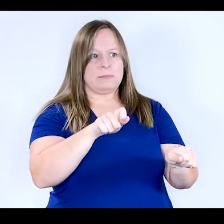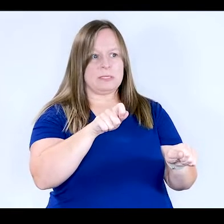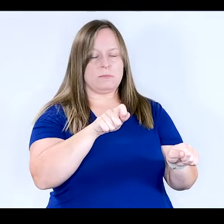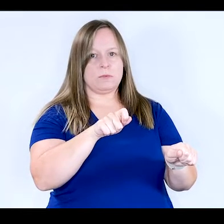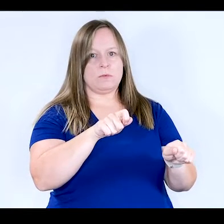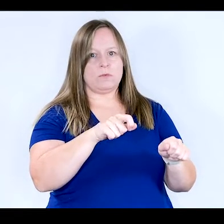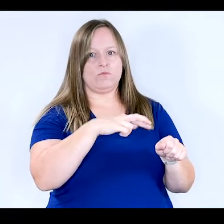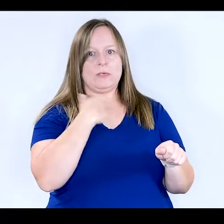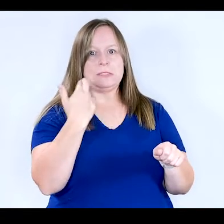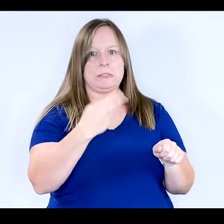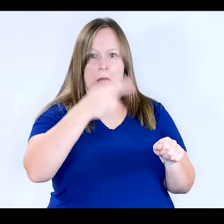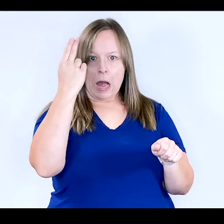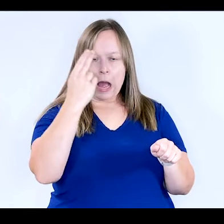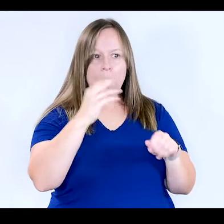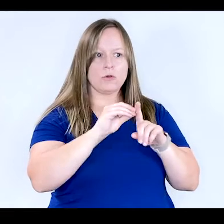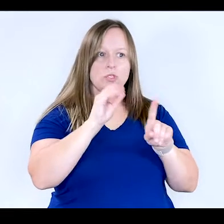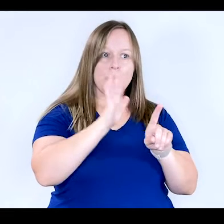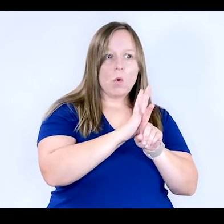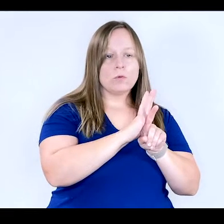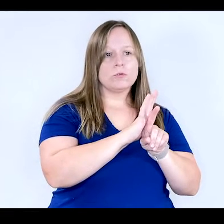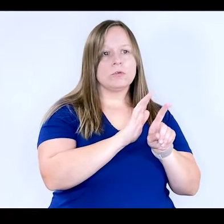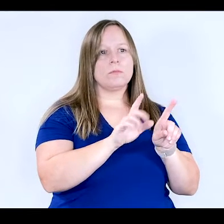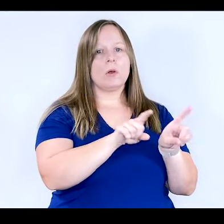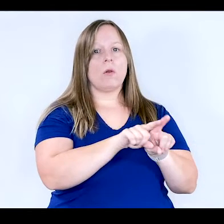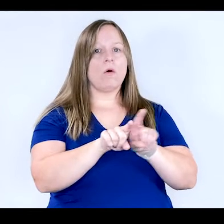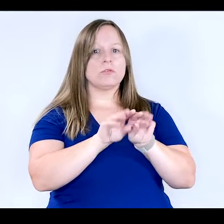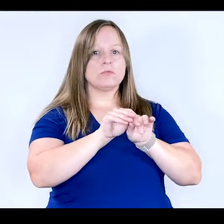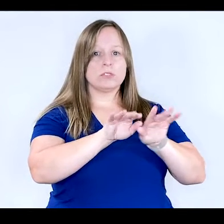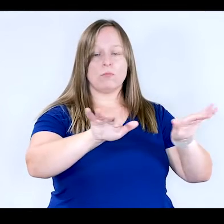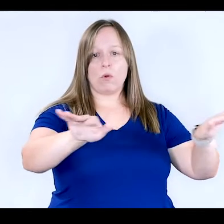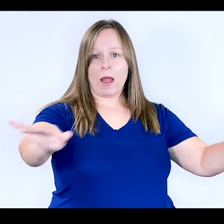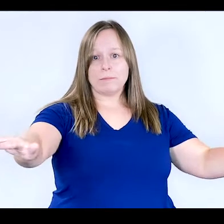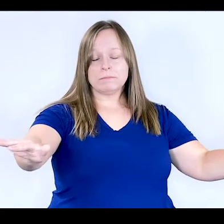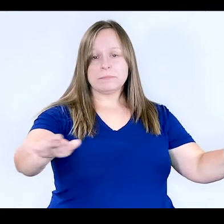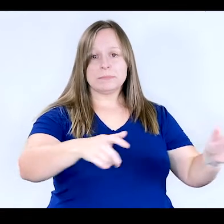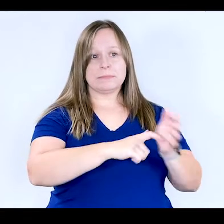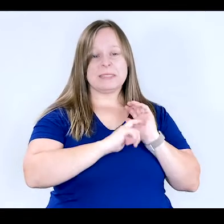vulnerable not only to exposure but to suffering really significant and